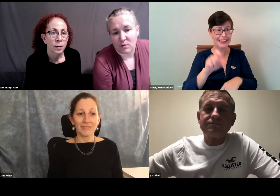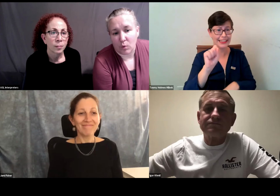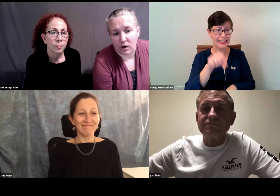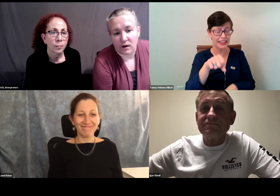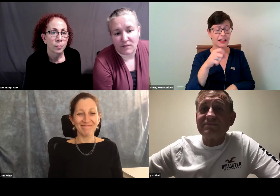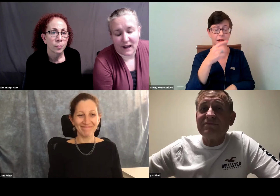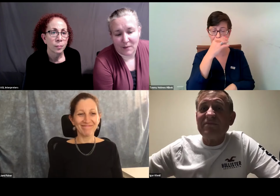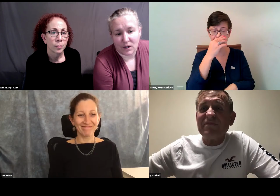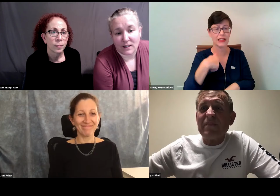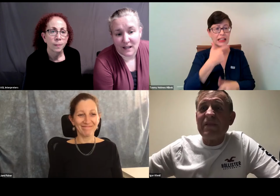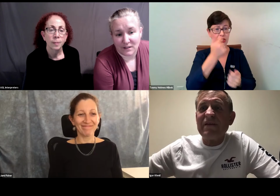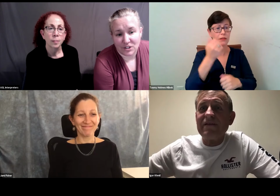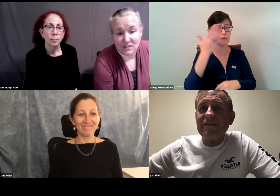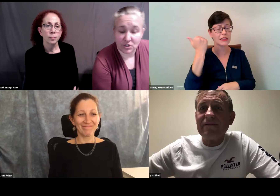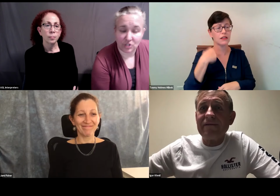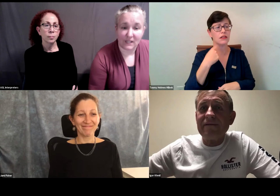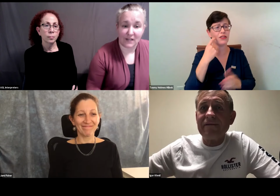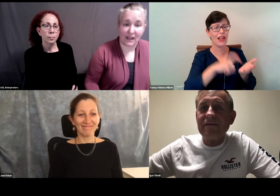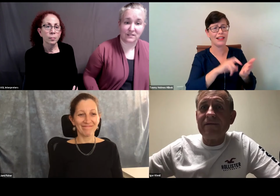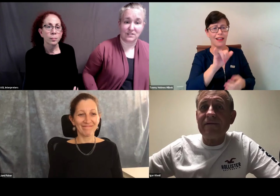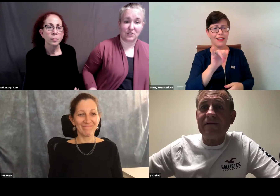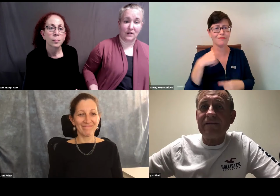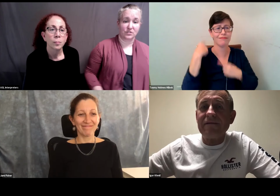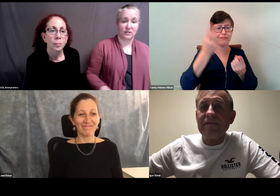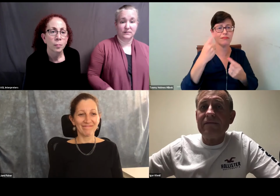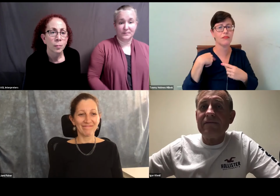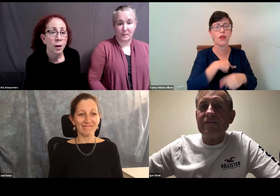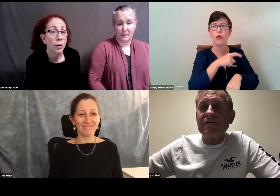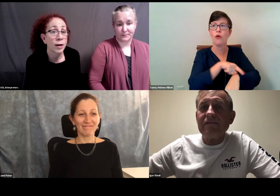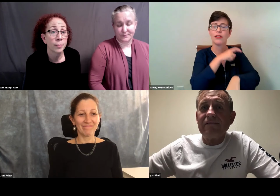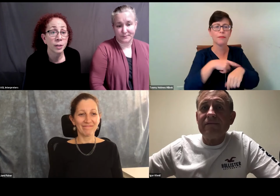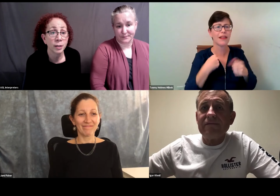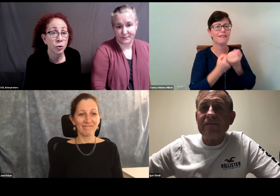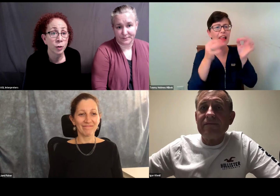more of that happening on TV so children can have access to that on the screen, I completely agree.